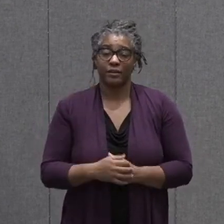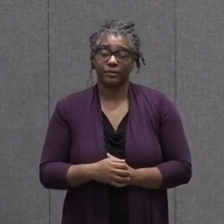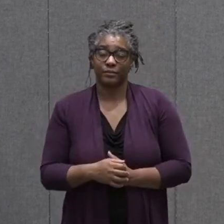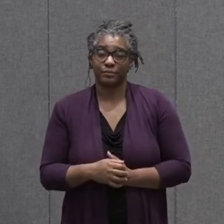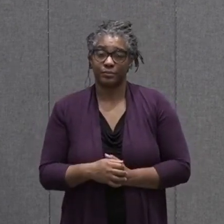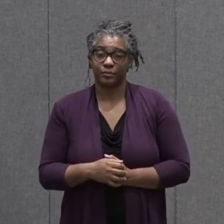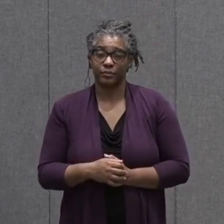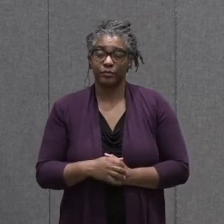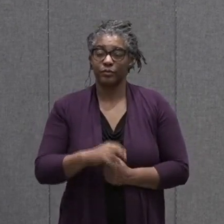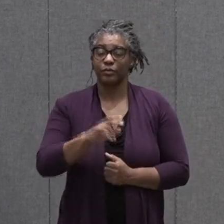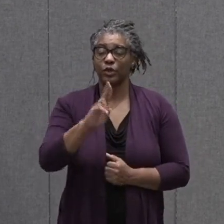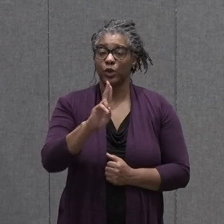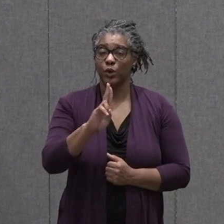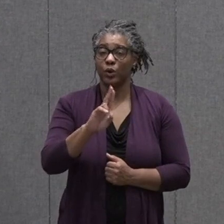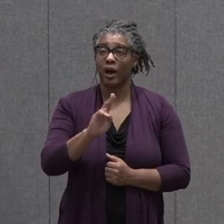U, up, uh.